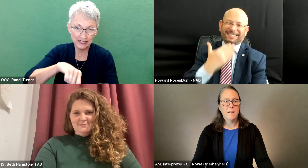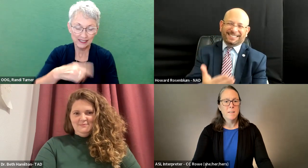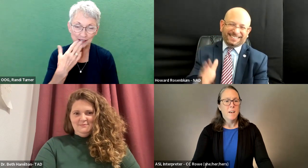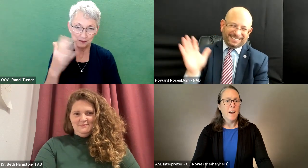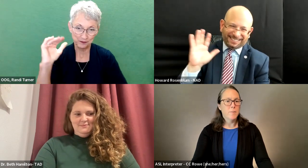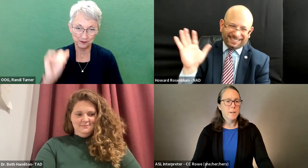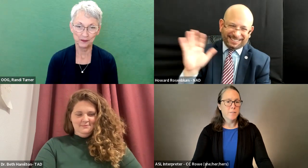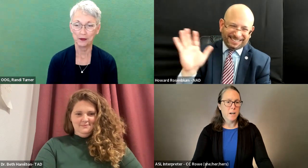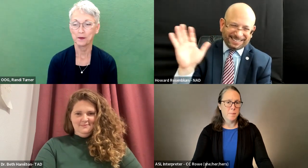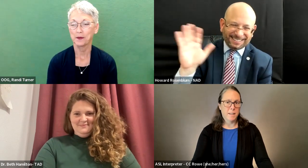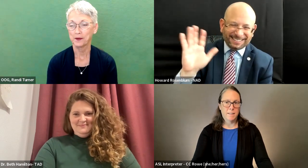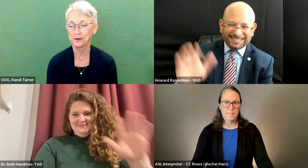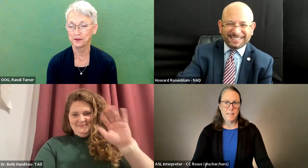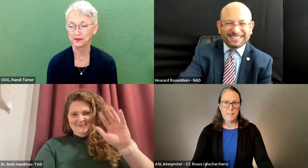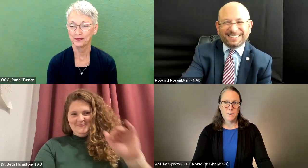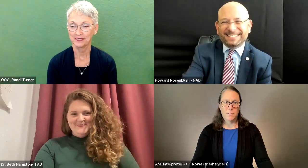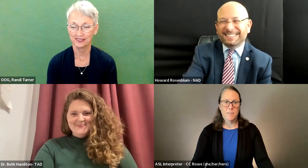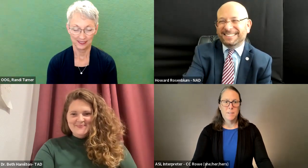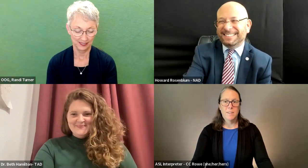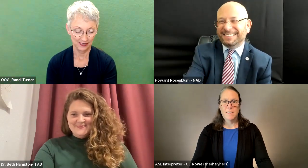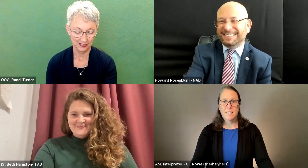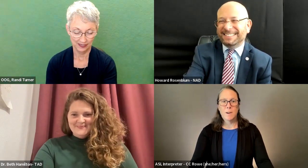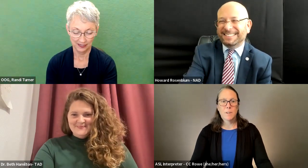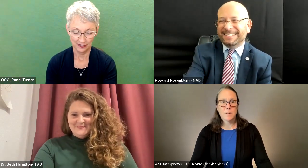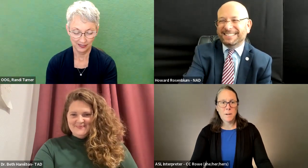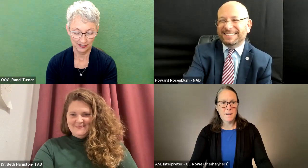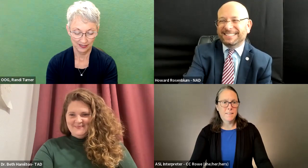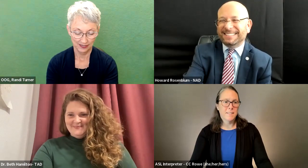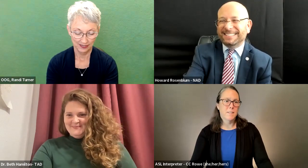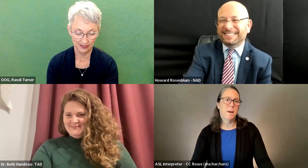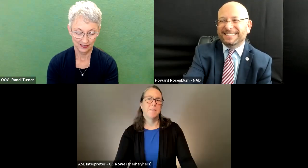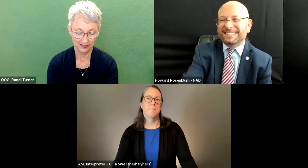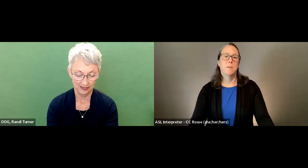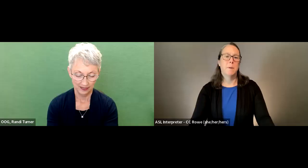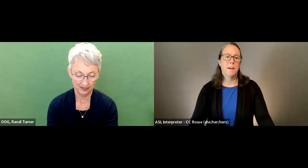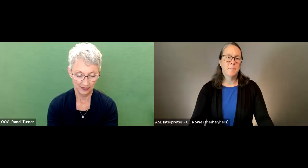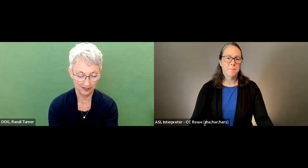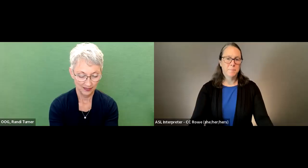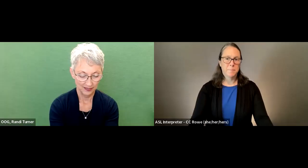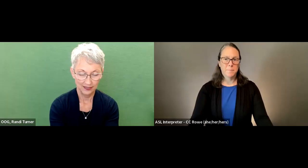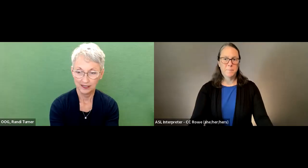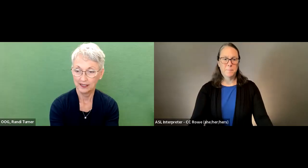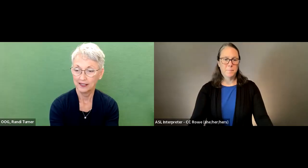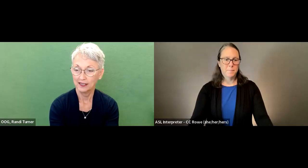chat link and a link to register for our quarterly meeting. Thank you, again, everybody, for